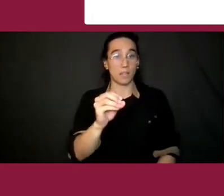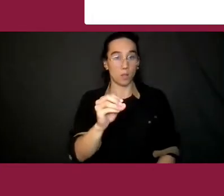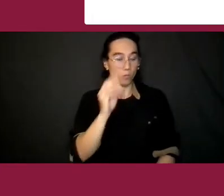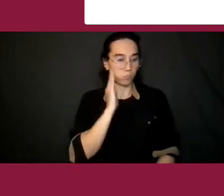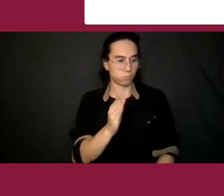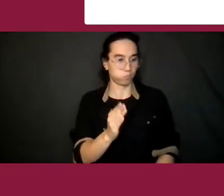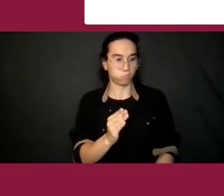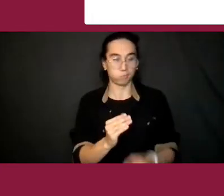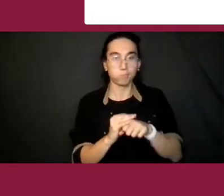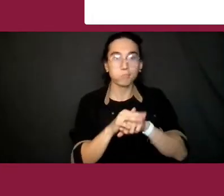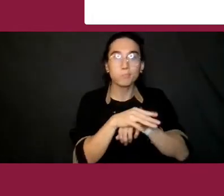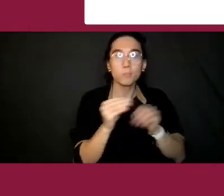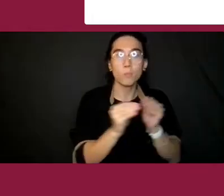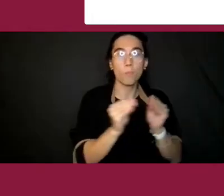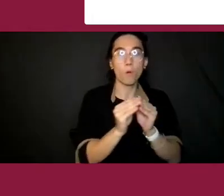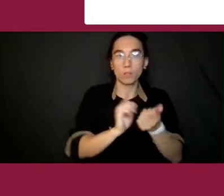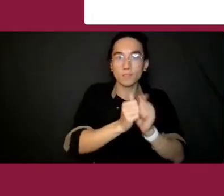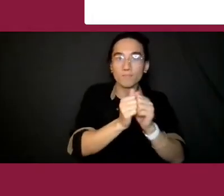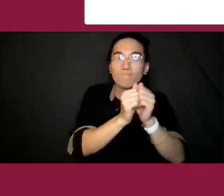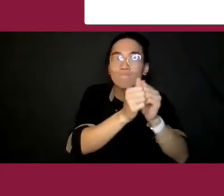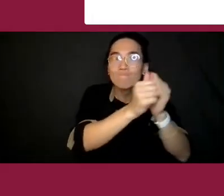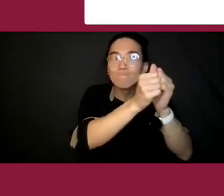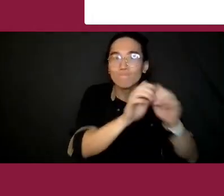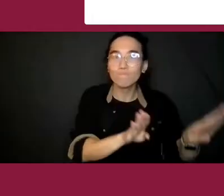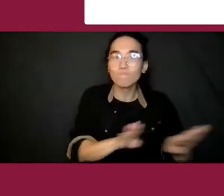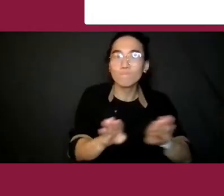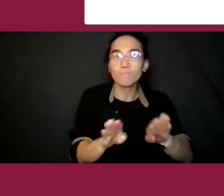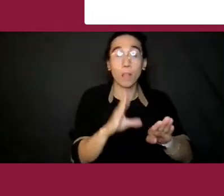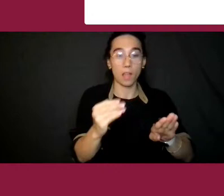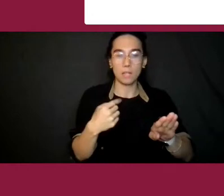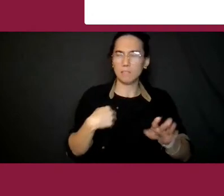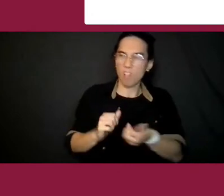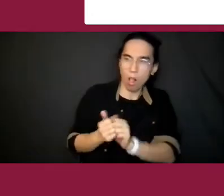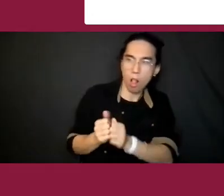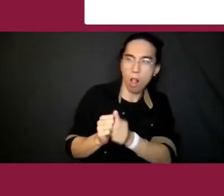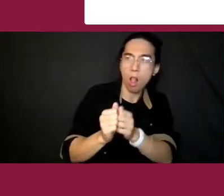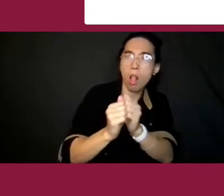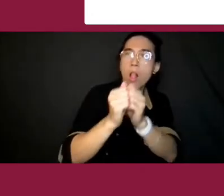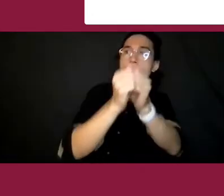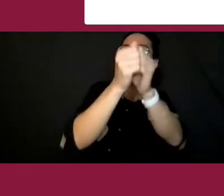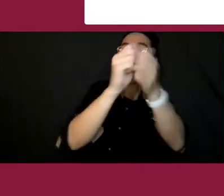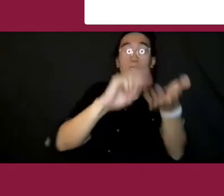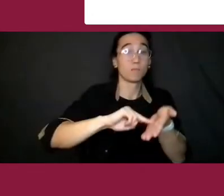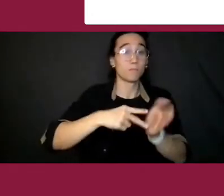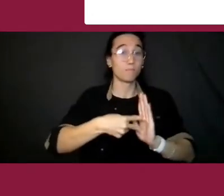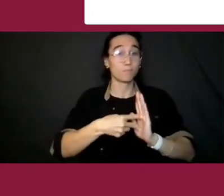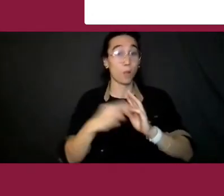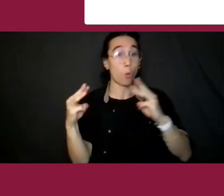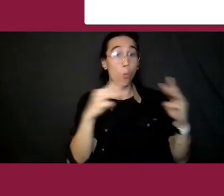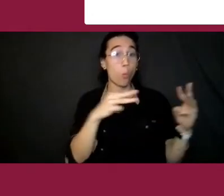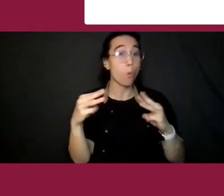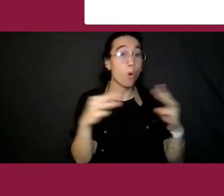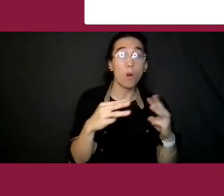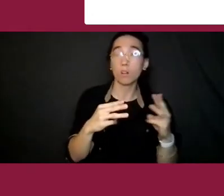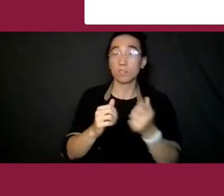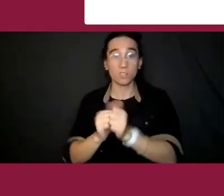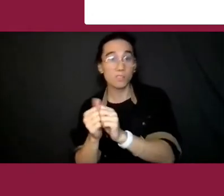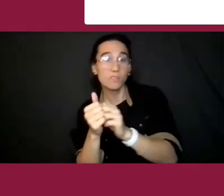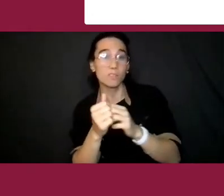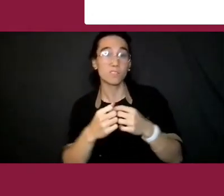and personal gain, which leads to conflicts and wars. The essence creates a genuine connection with oneself